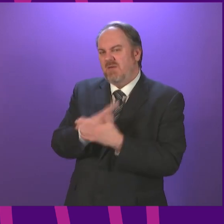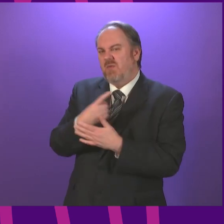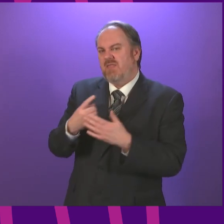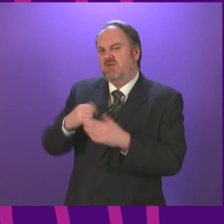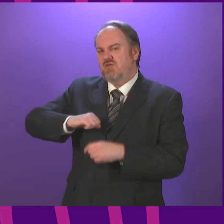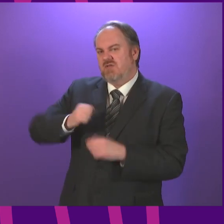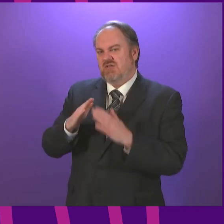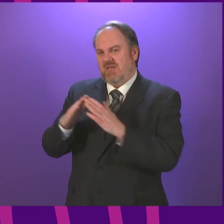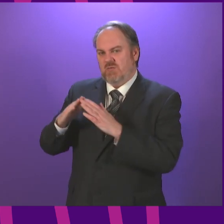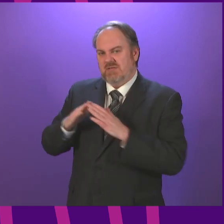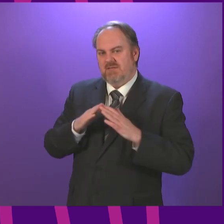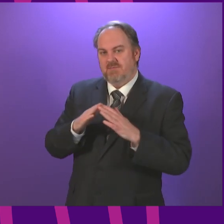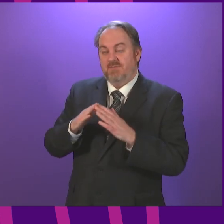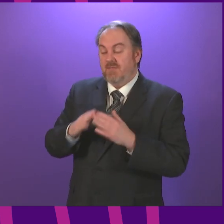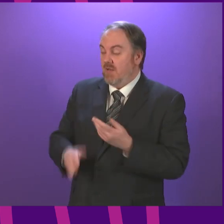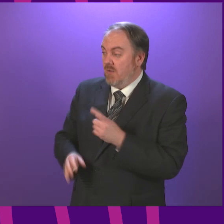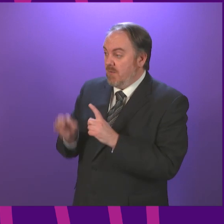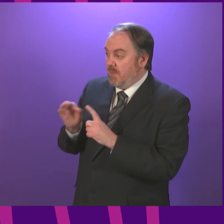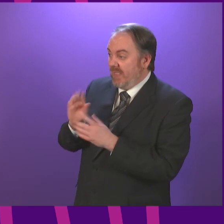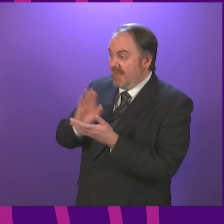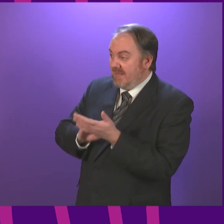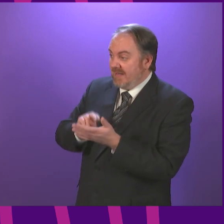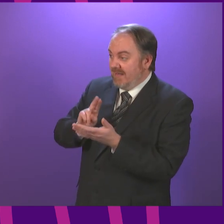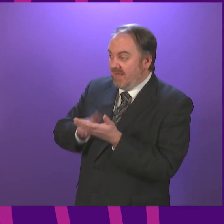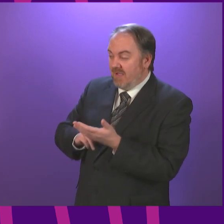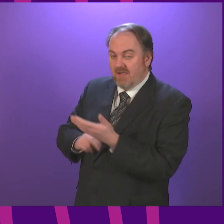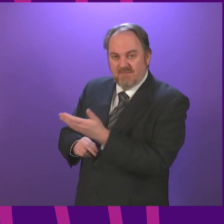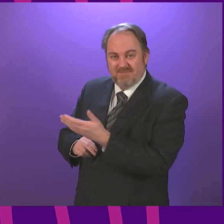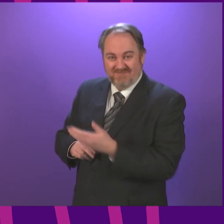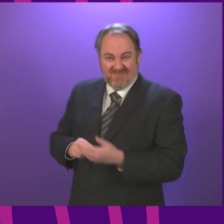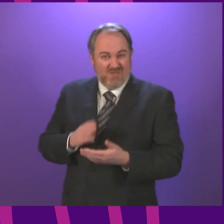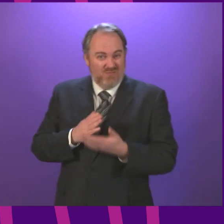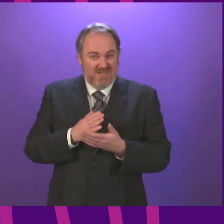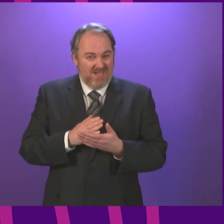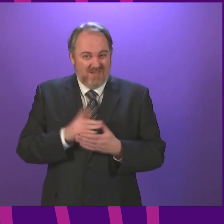Pauline McNeill: The decision not to extend the reductions